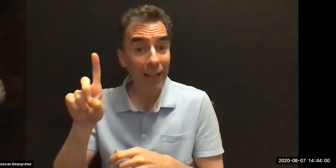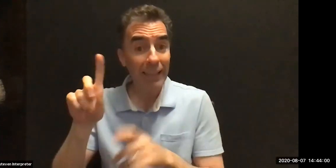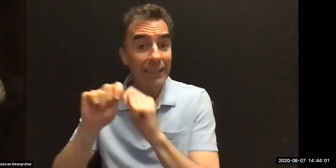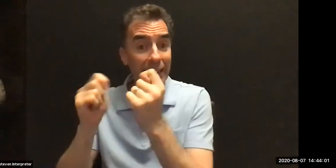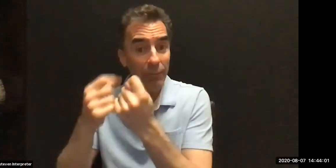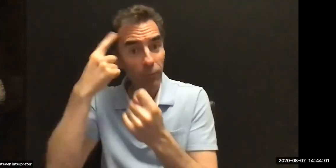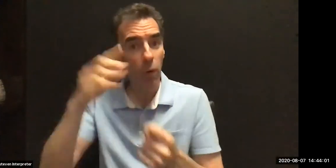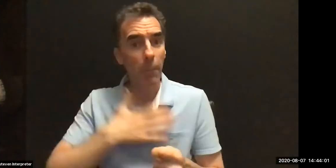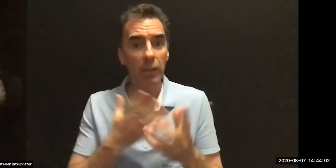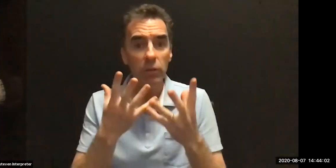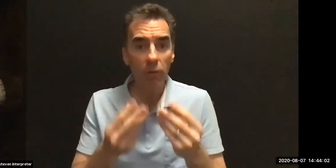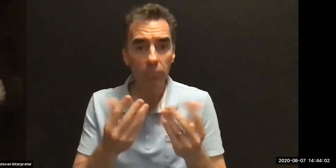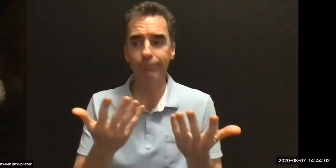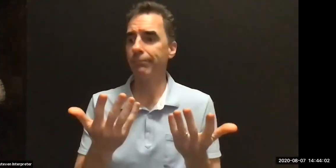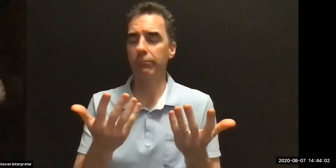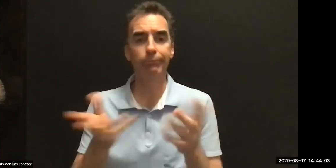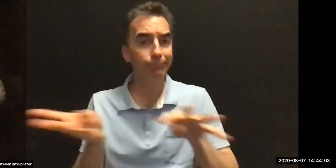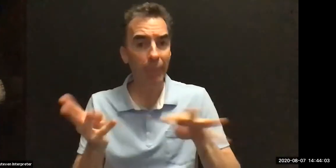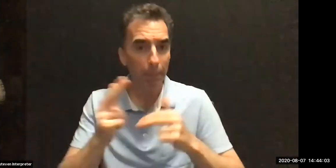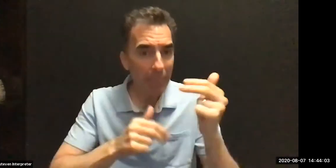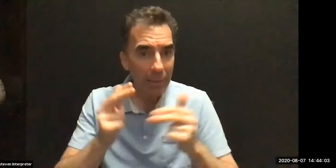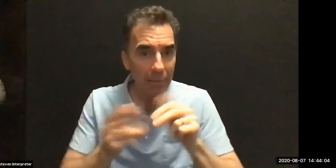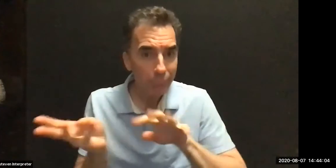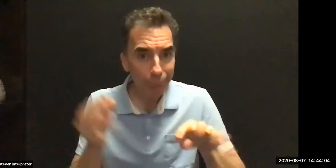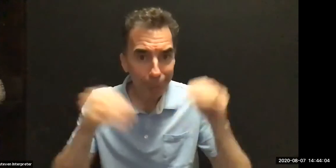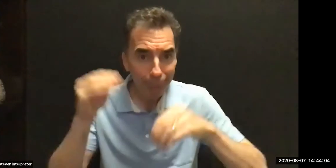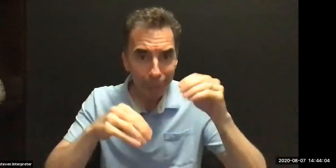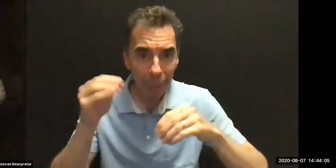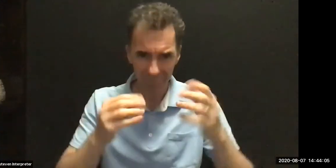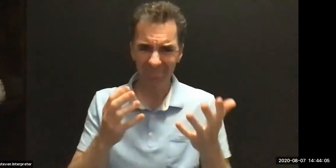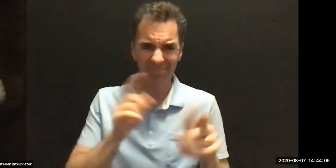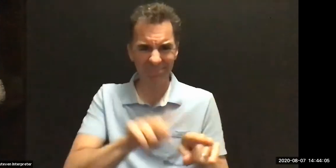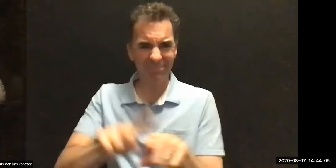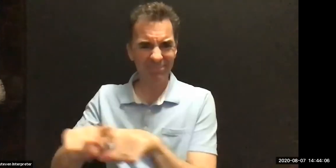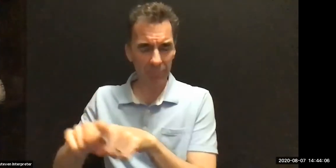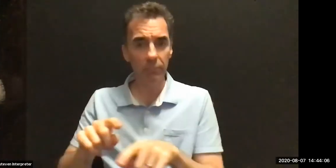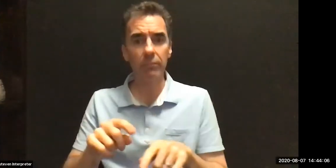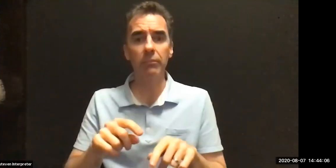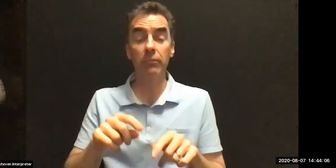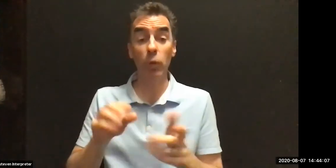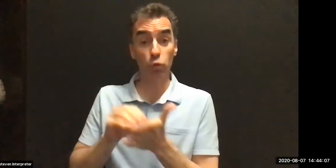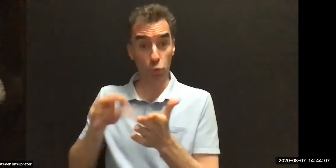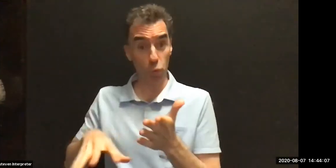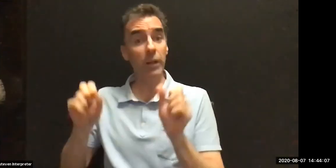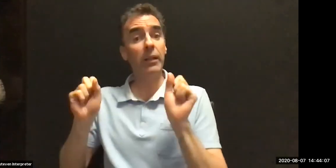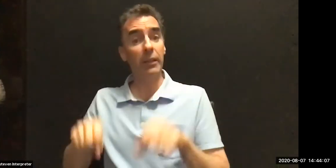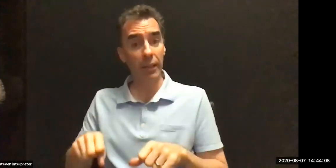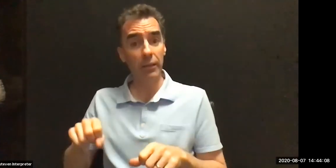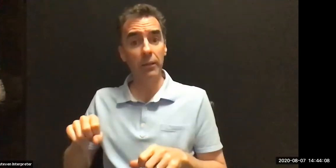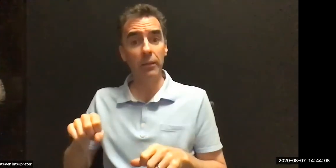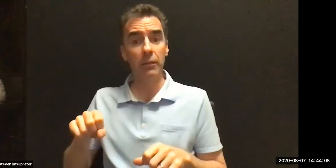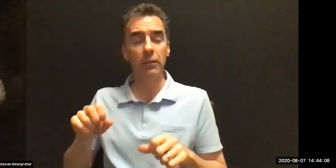Channelle Charest: Building components, but students are able to do their internships through shift three technologies and a lot of cases. So the shift three organization.